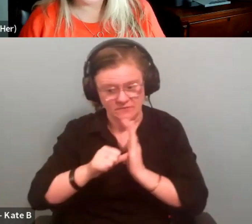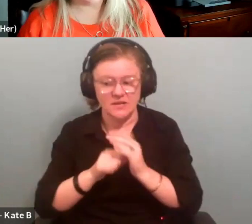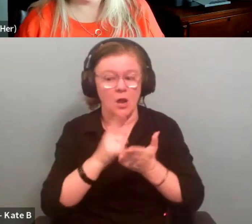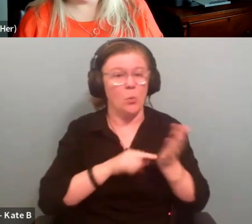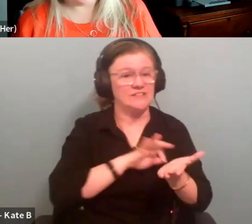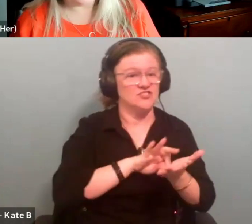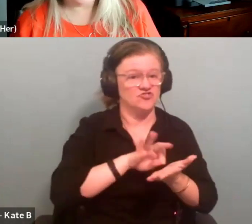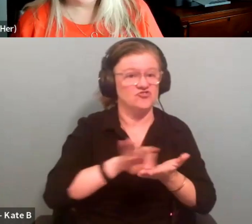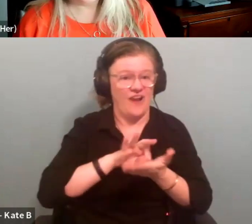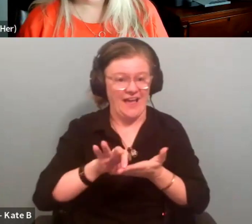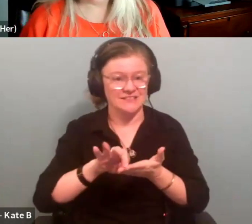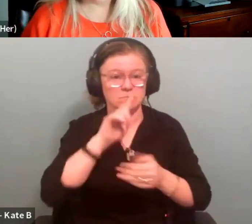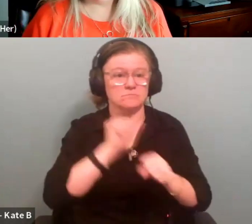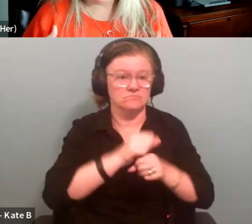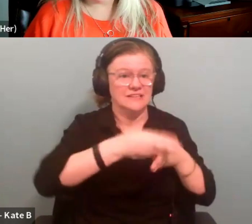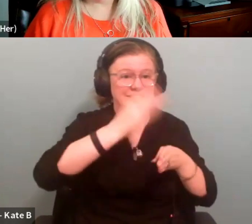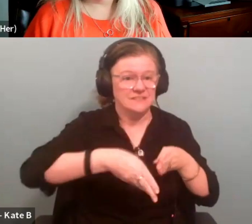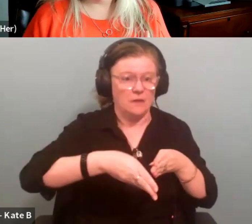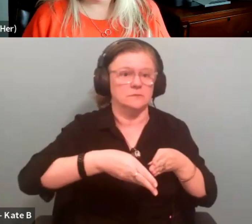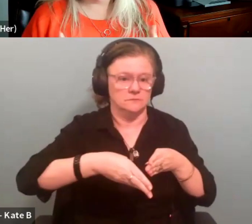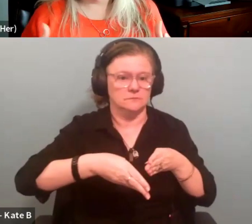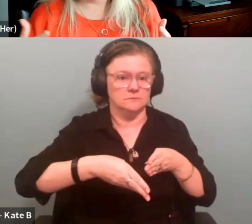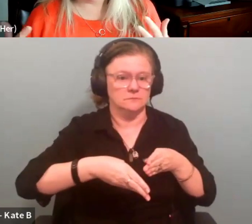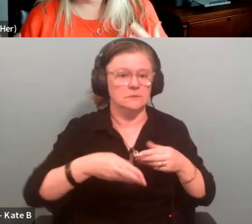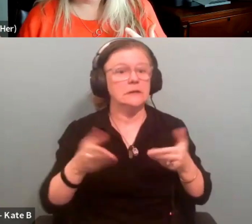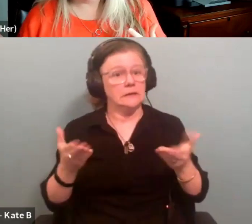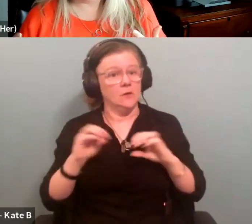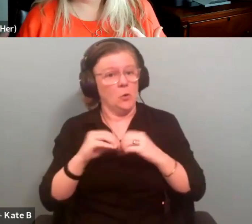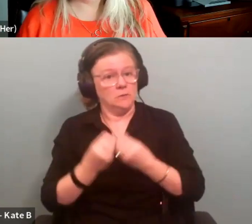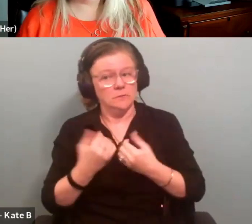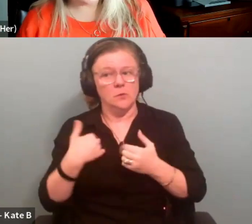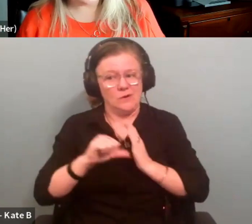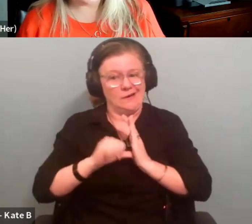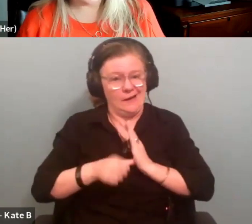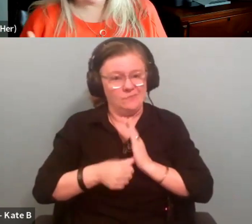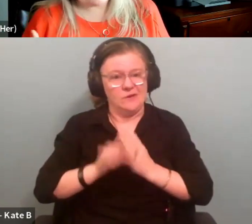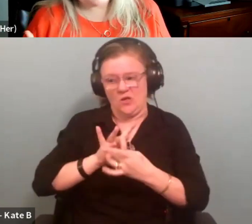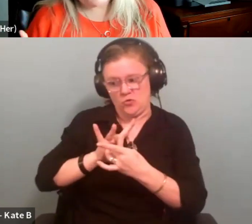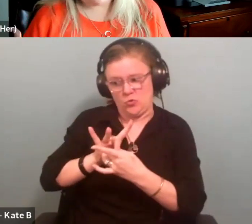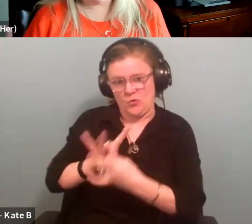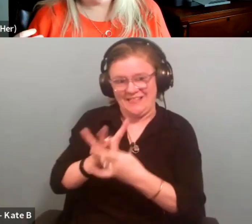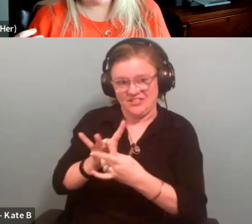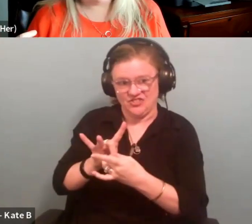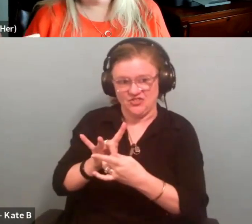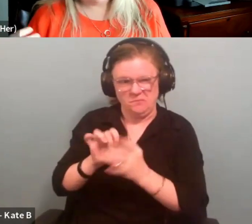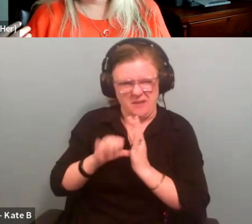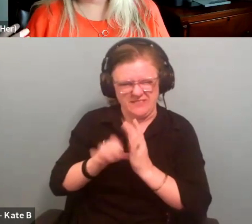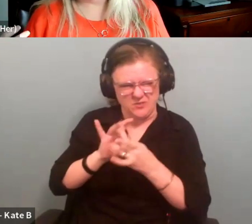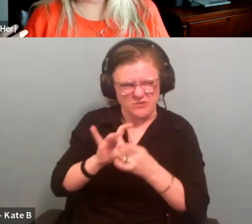what gets done. And so as organizations, if we're emphasizing the relational standards, if we're, you know,